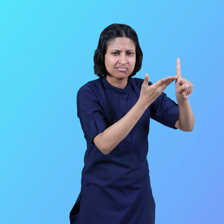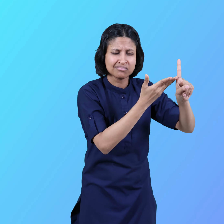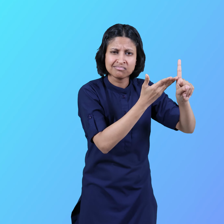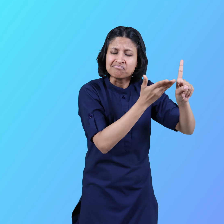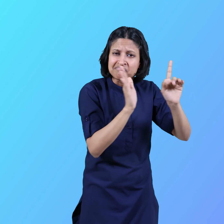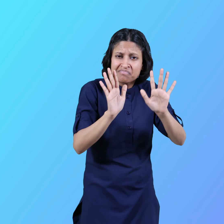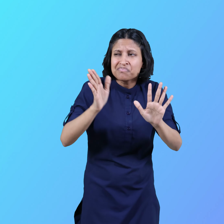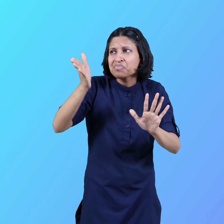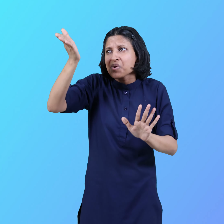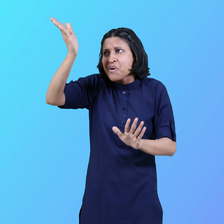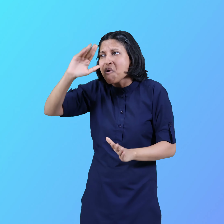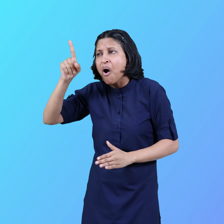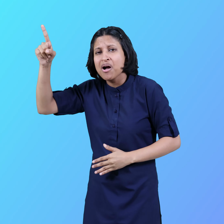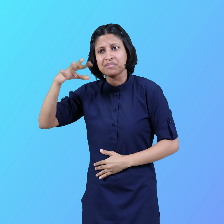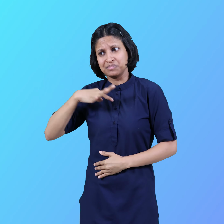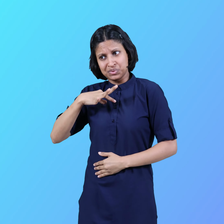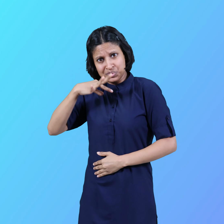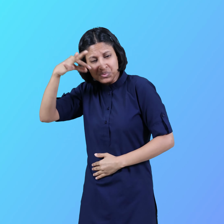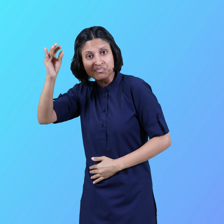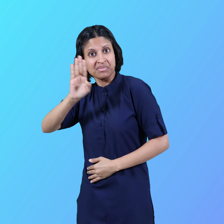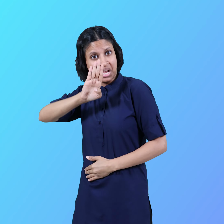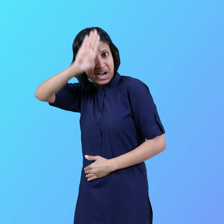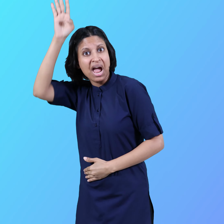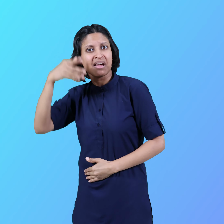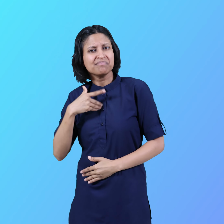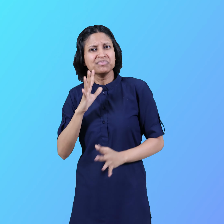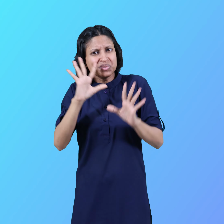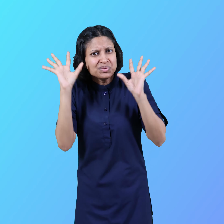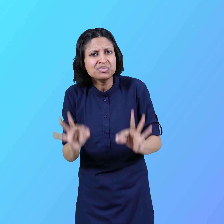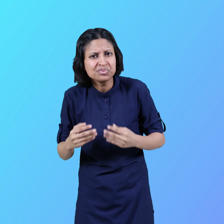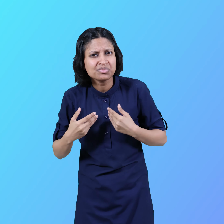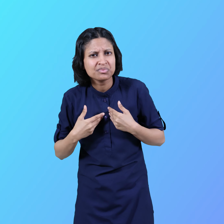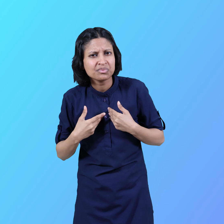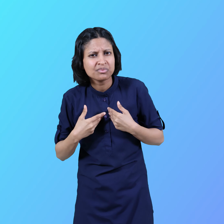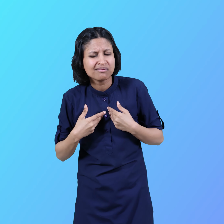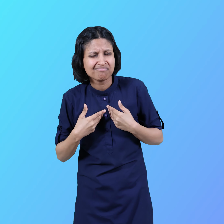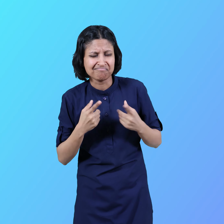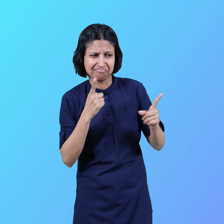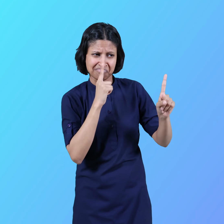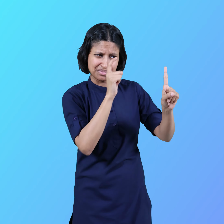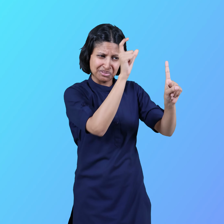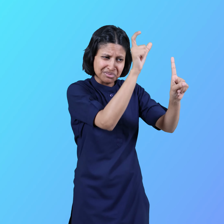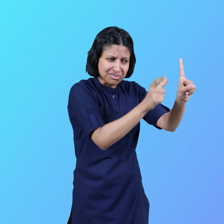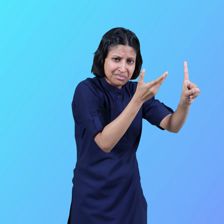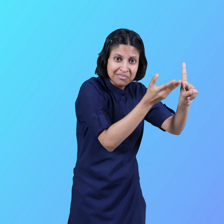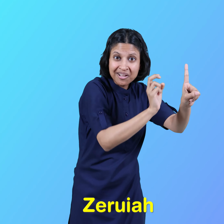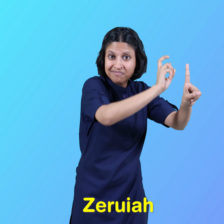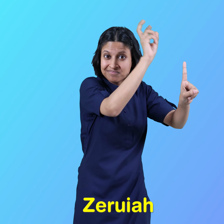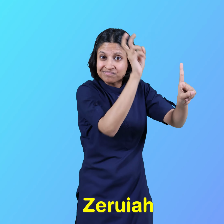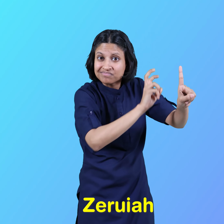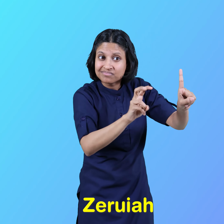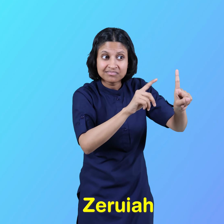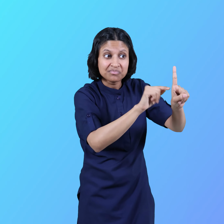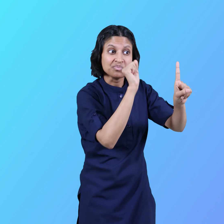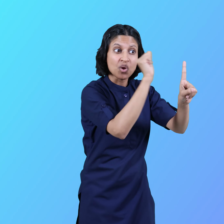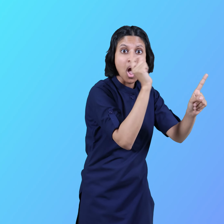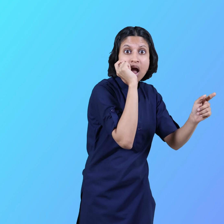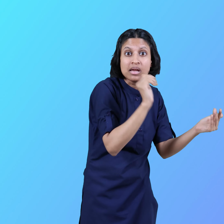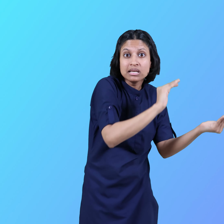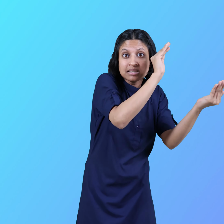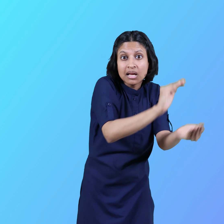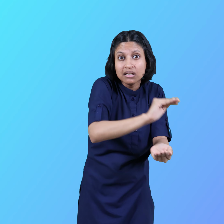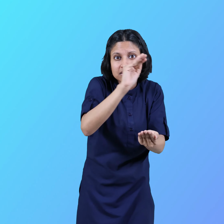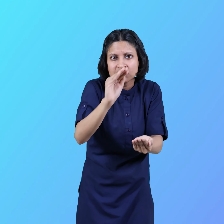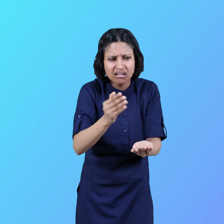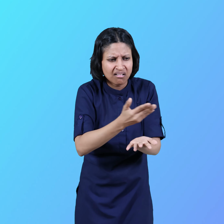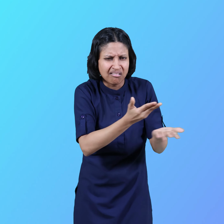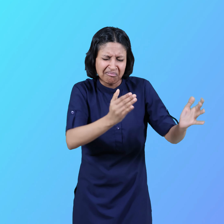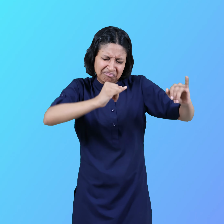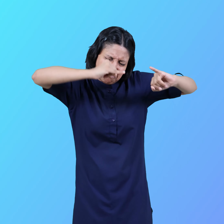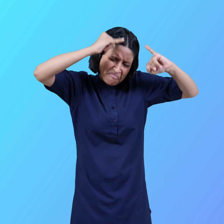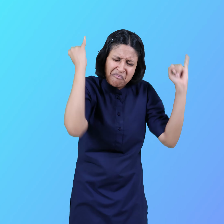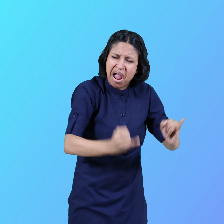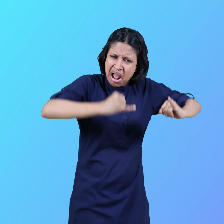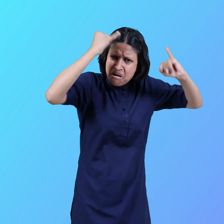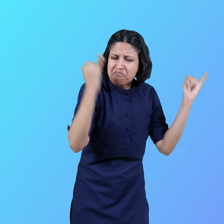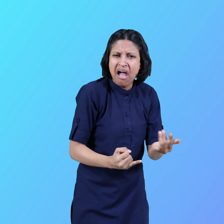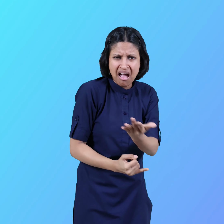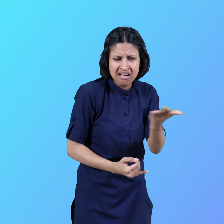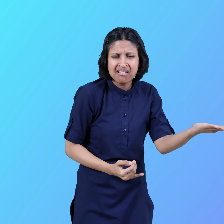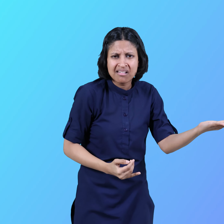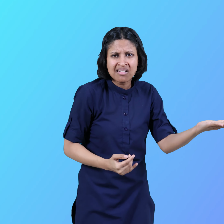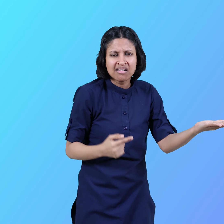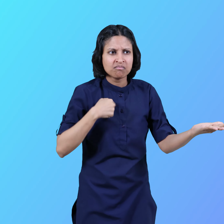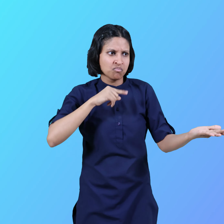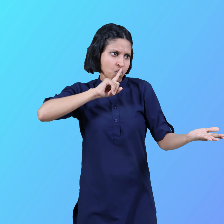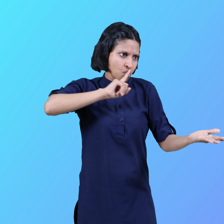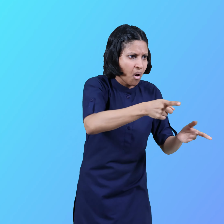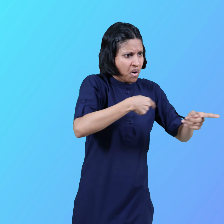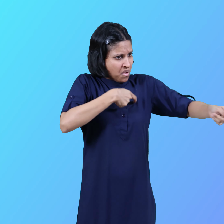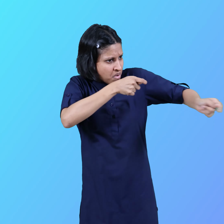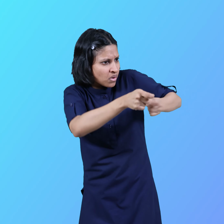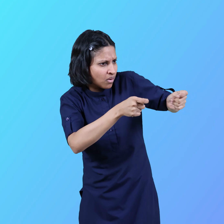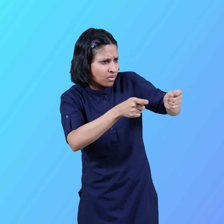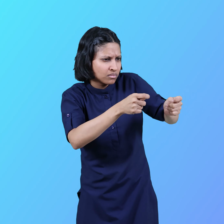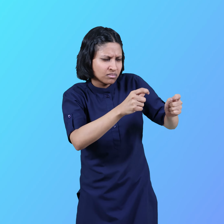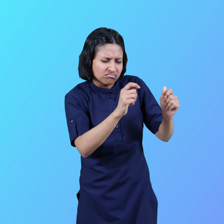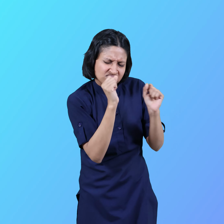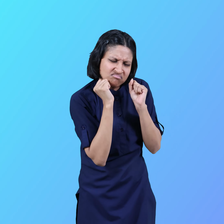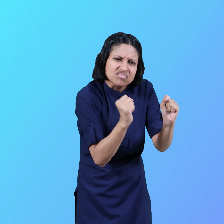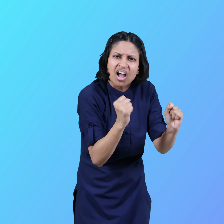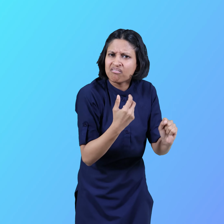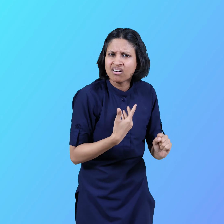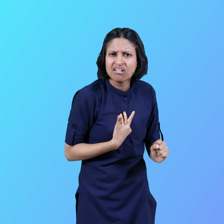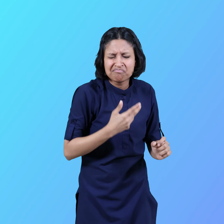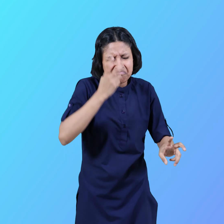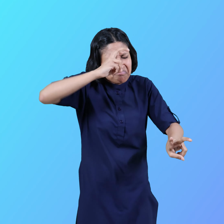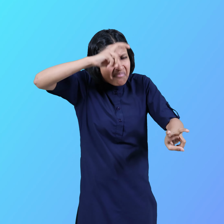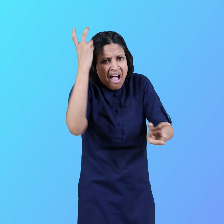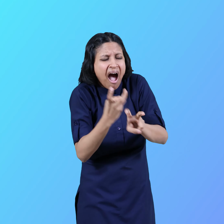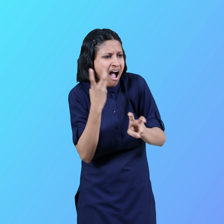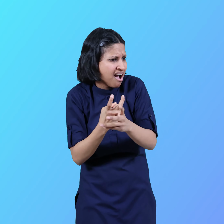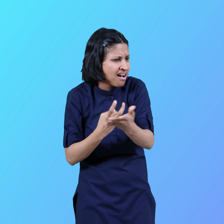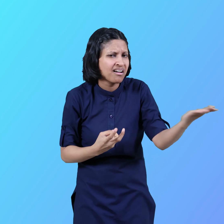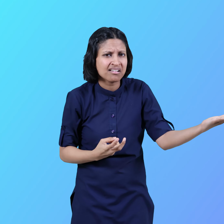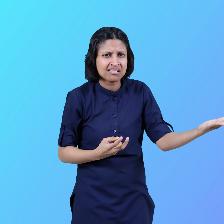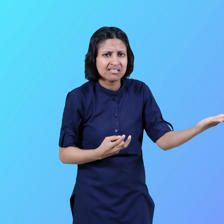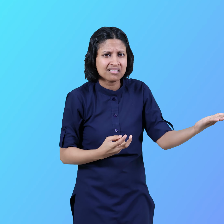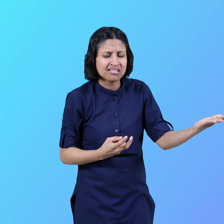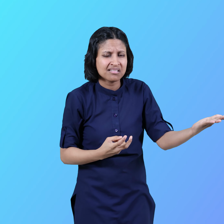It is true that I am God’s chosen king. But I am not able to deal with these troublesome sons of Zeruiah.